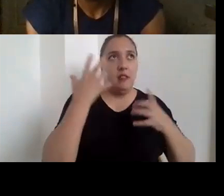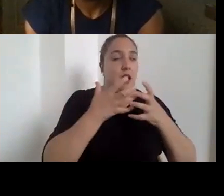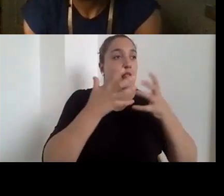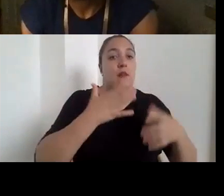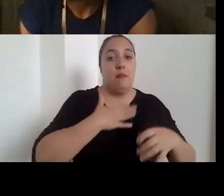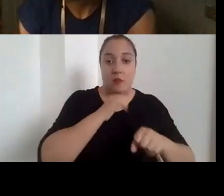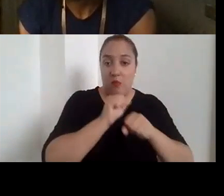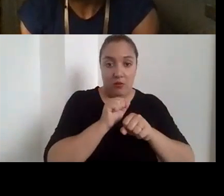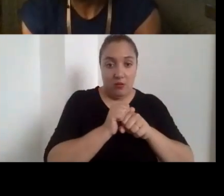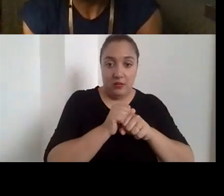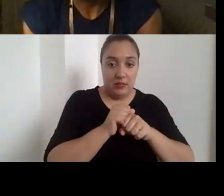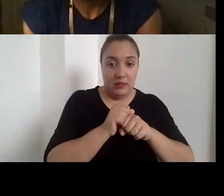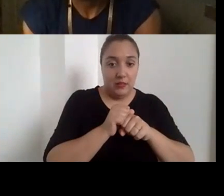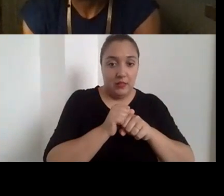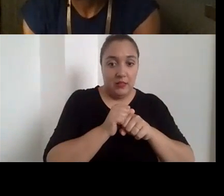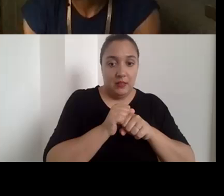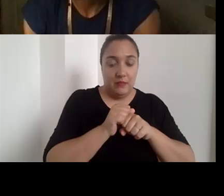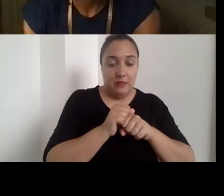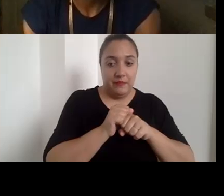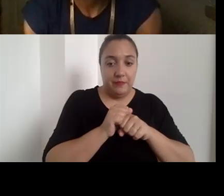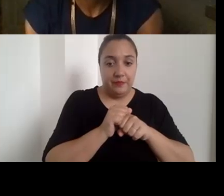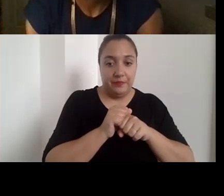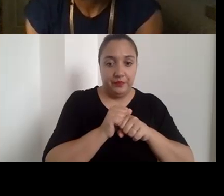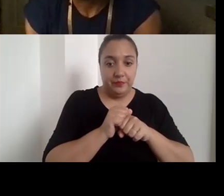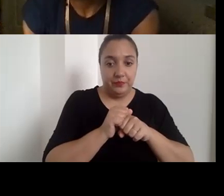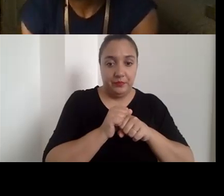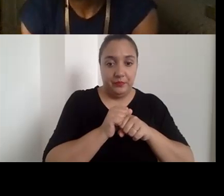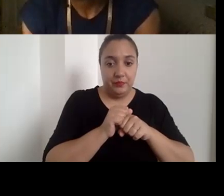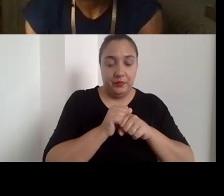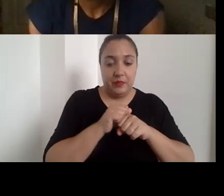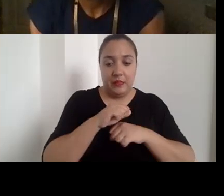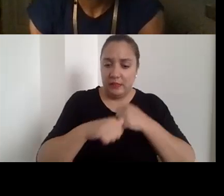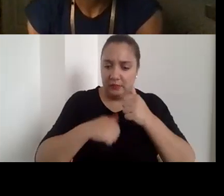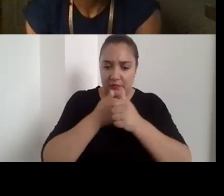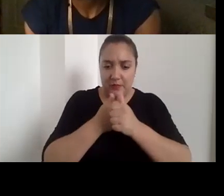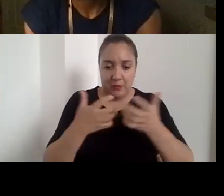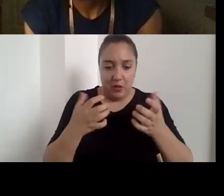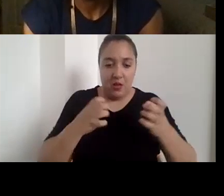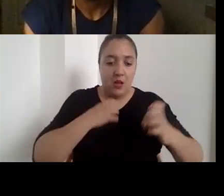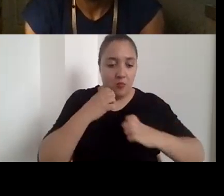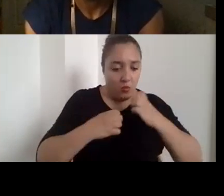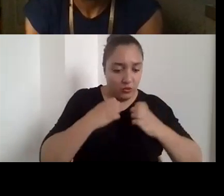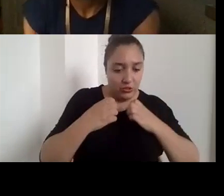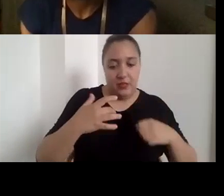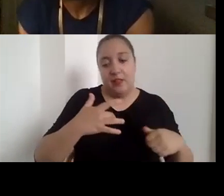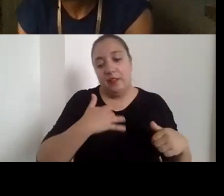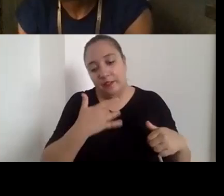about emotions and feeling and the experience of the work